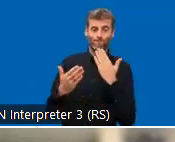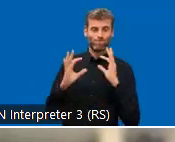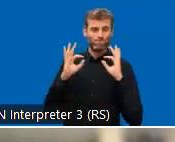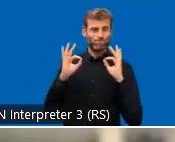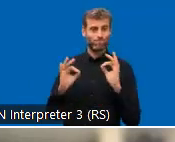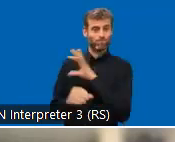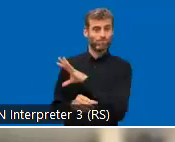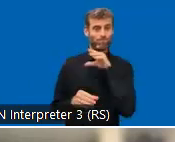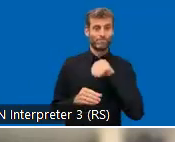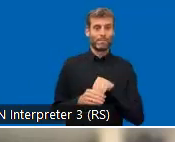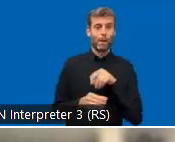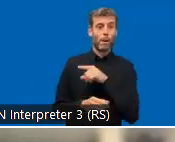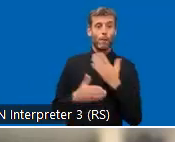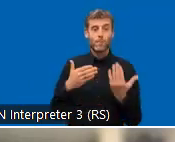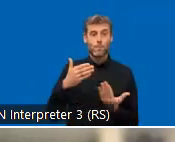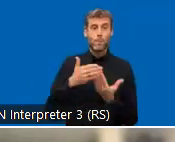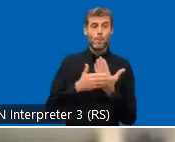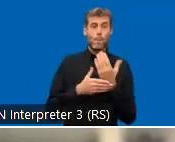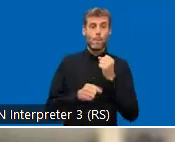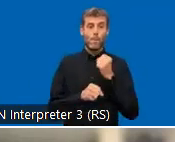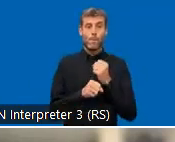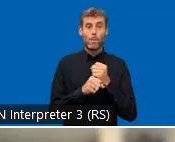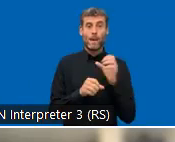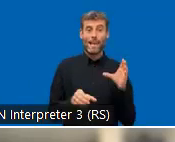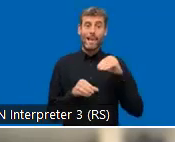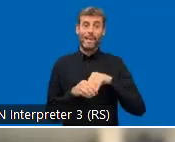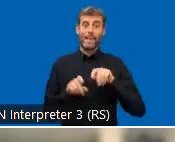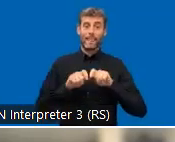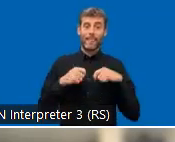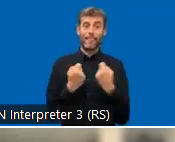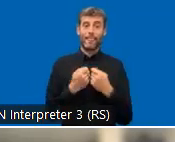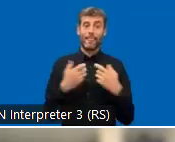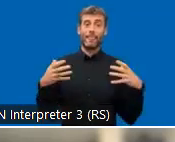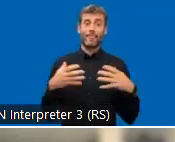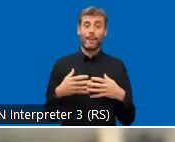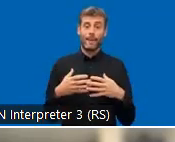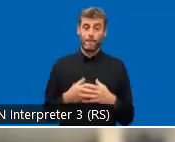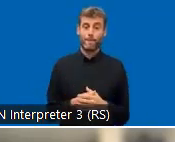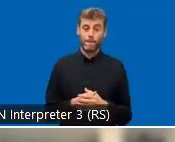You are a new team member which is exciting for us. So you will see more of Alberto in these